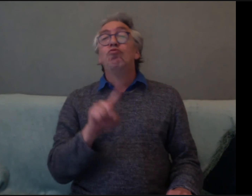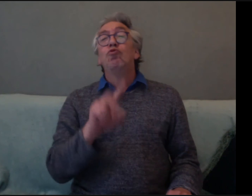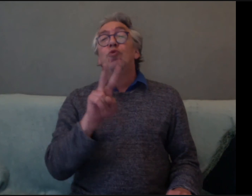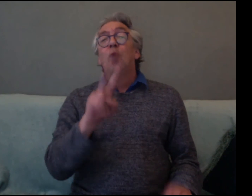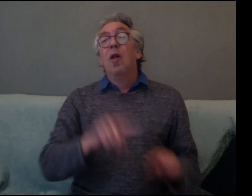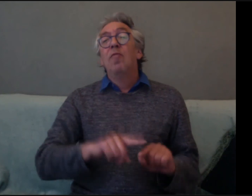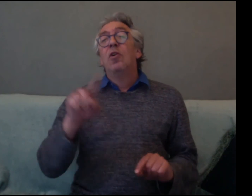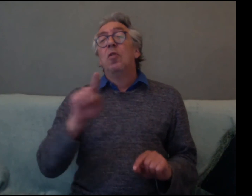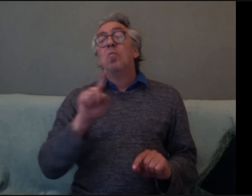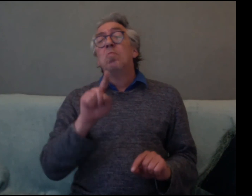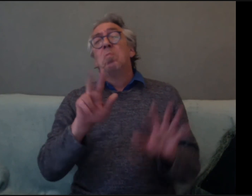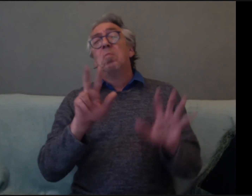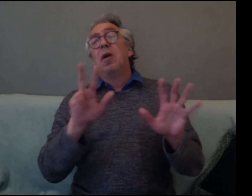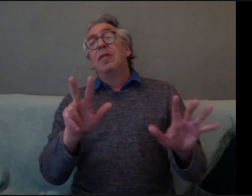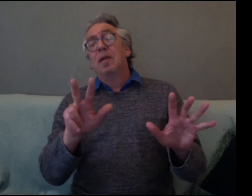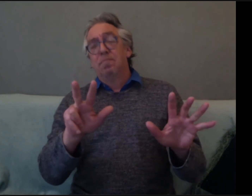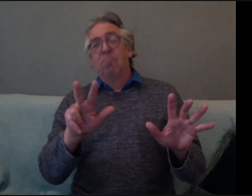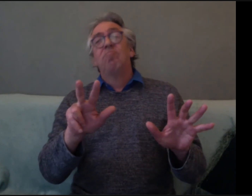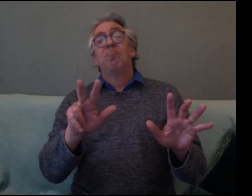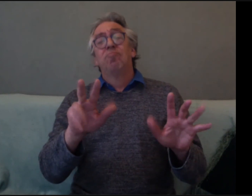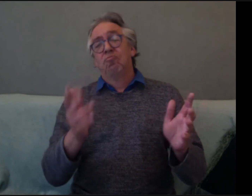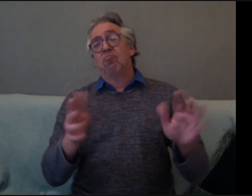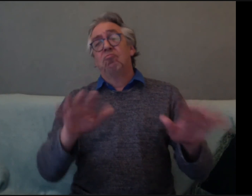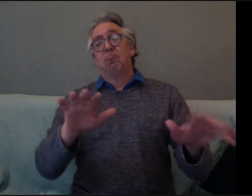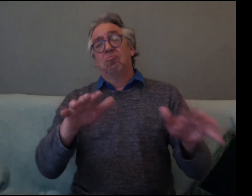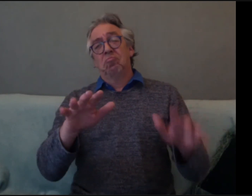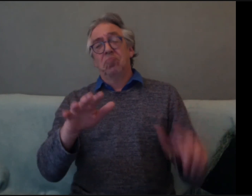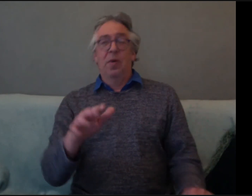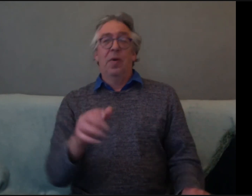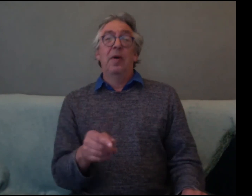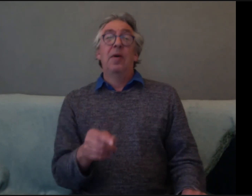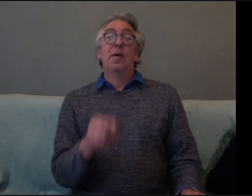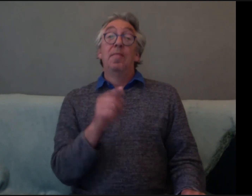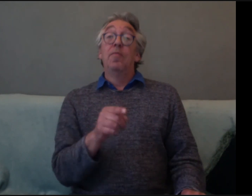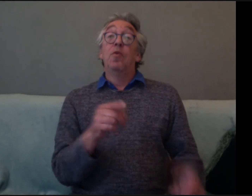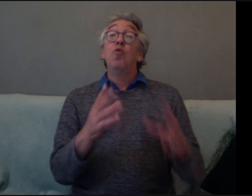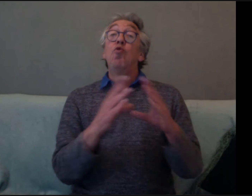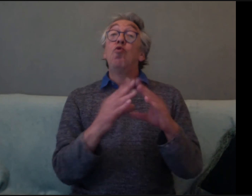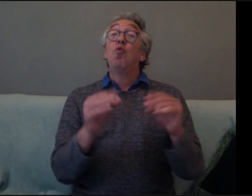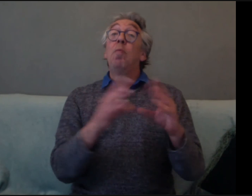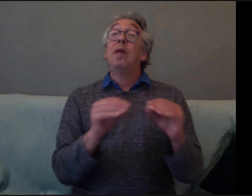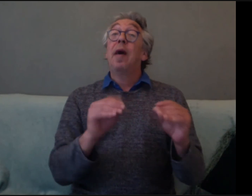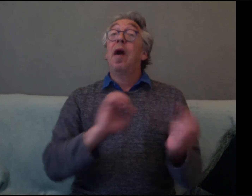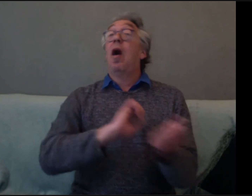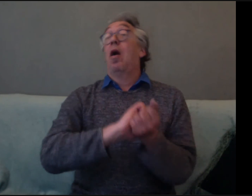after the revolution, couple of years when volunteering became a trend,